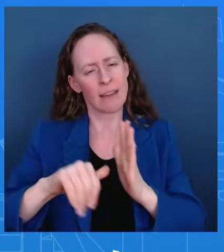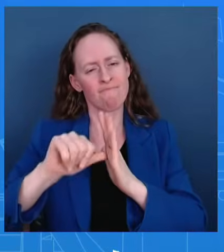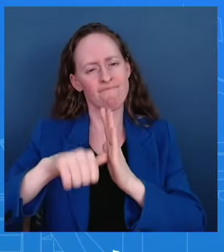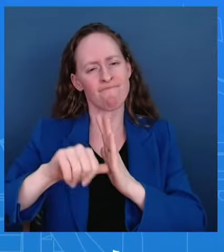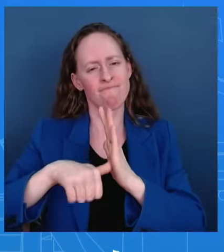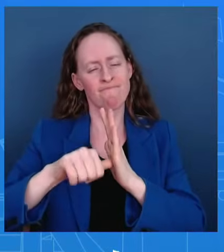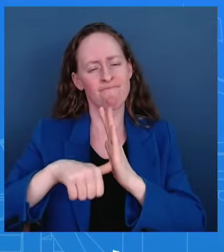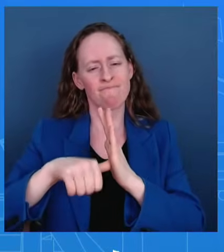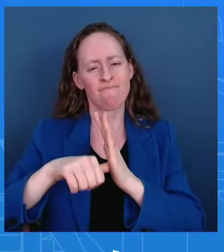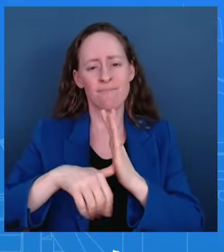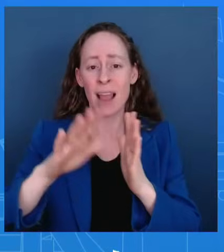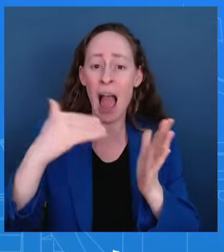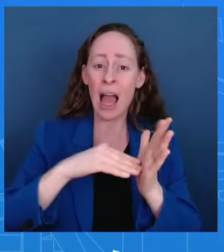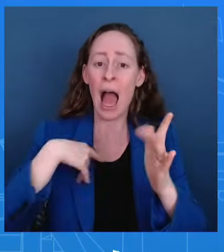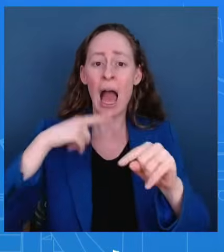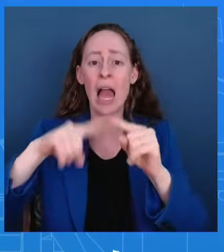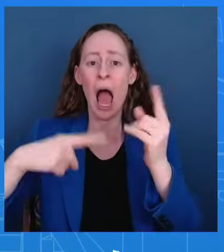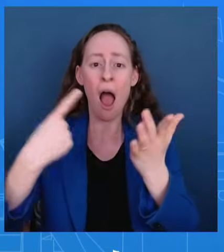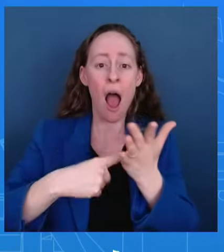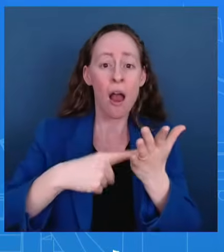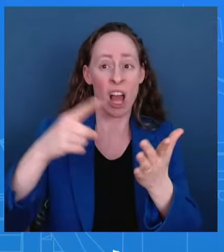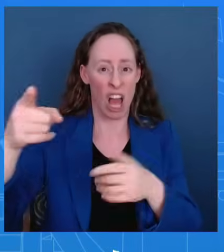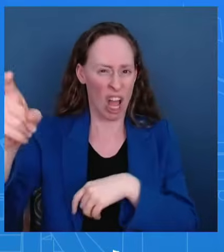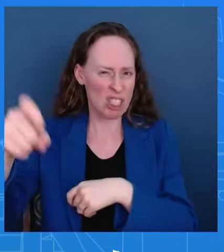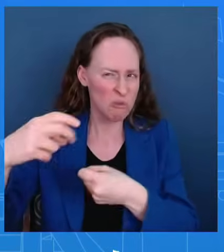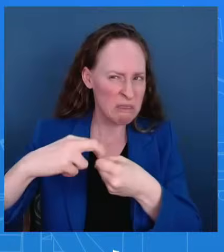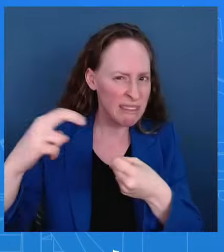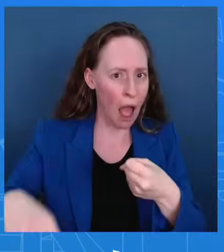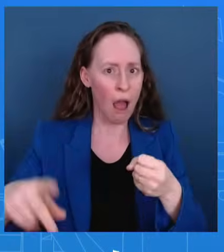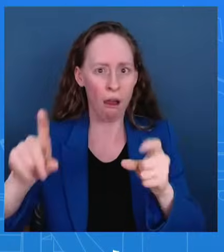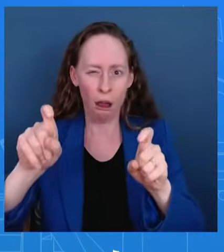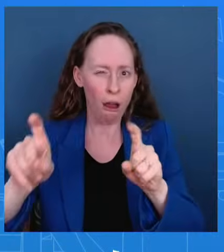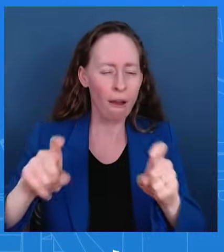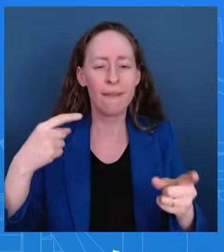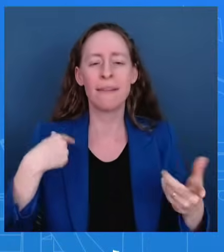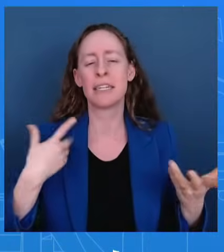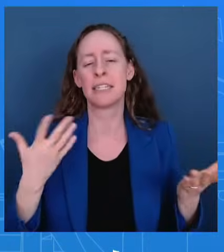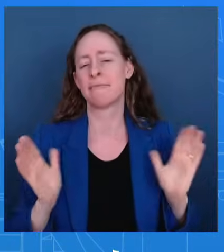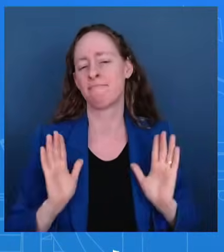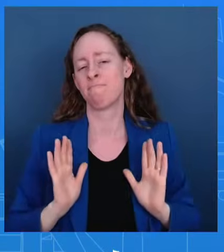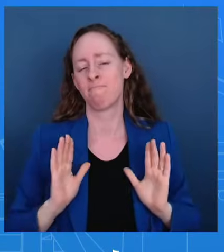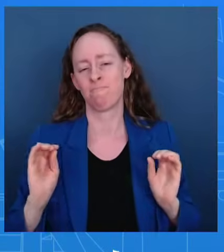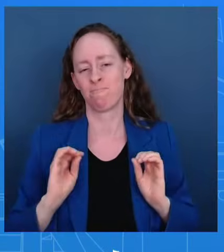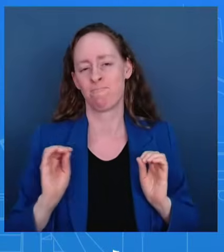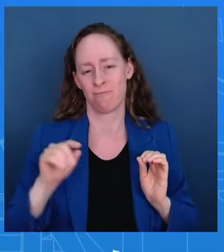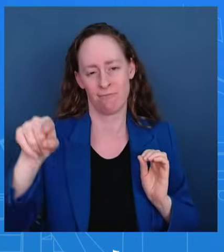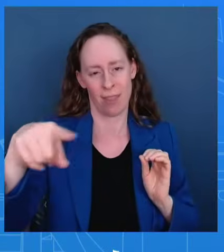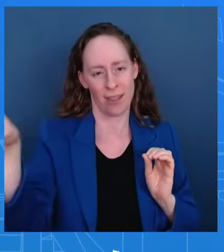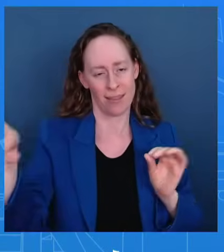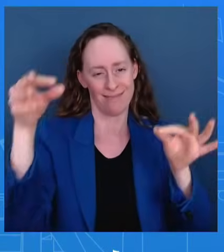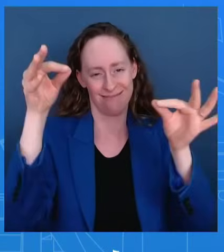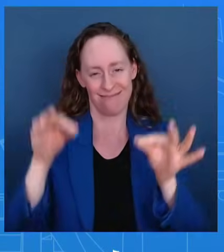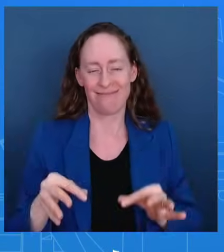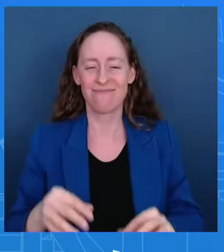recuse himself, how he should move forward in the Court. That is for the Court to decide. The Press: Okay. On another topic. Did President Biden -- Ms. Jean-Pierre: You seem -- look